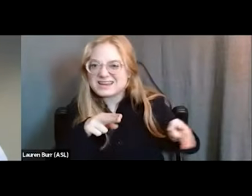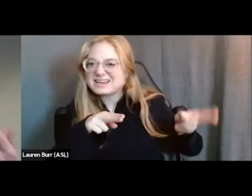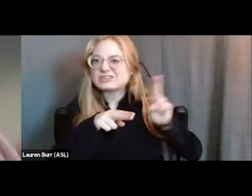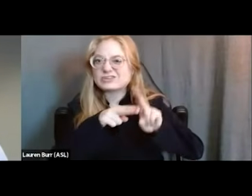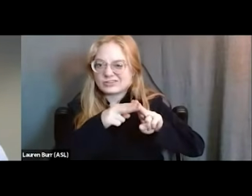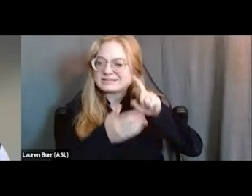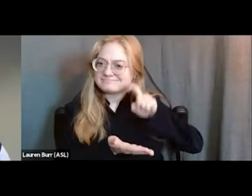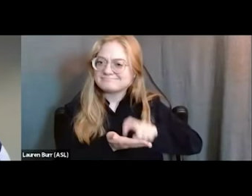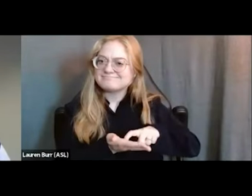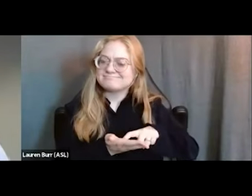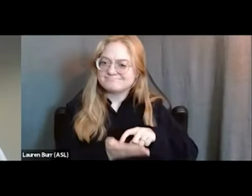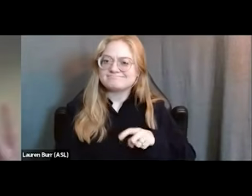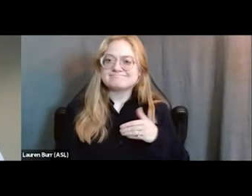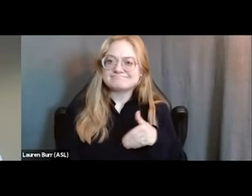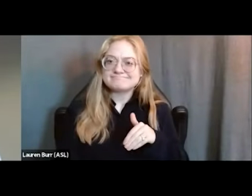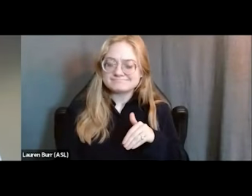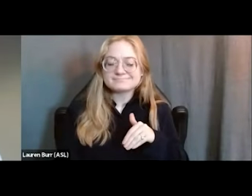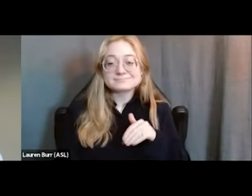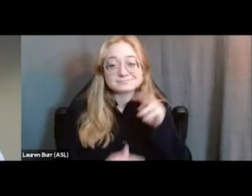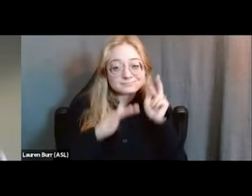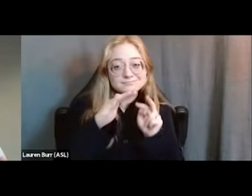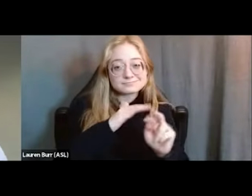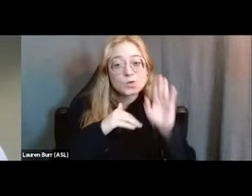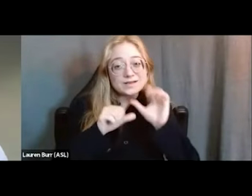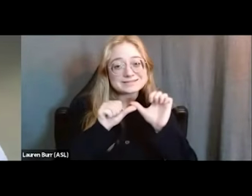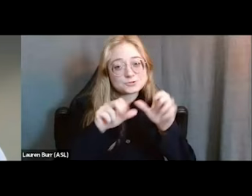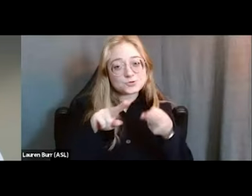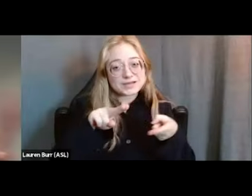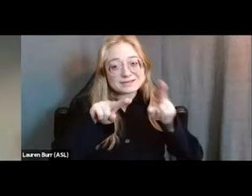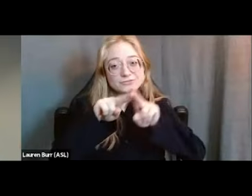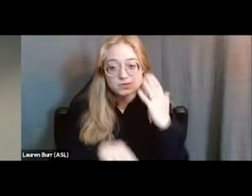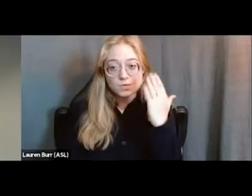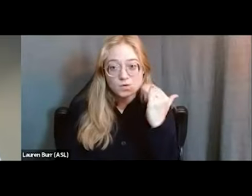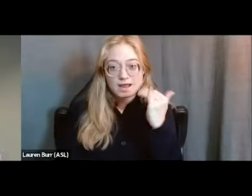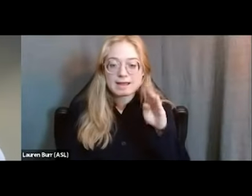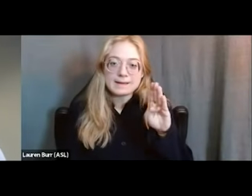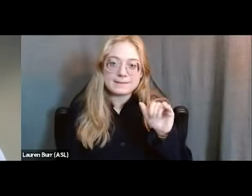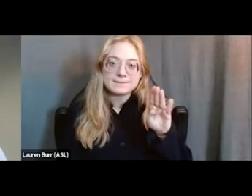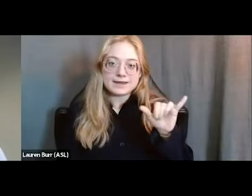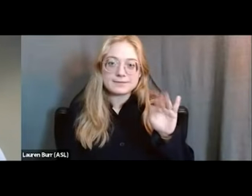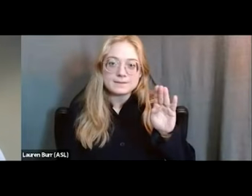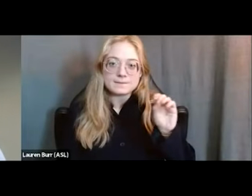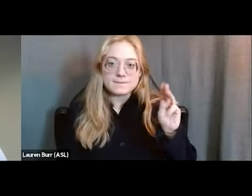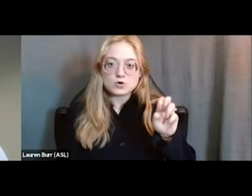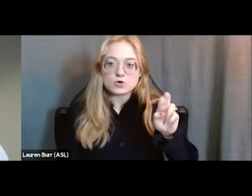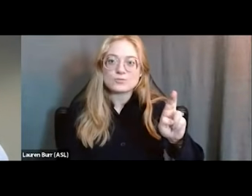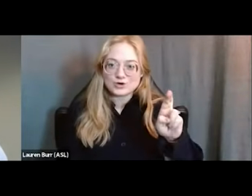and we know that it's projected to continue to increase both in part because of the baby boomer population, which is a large population of individuals,